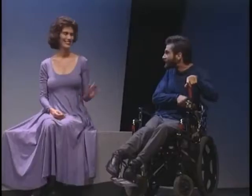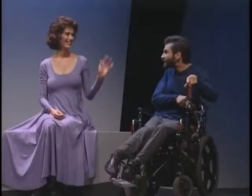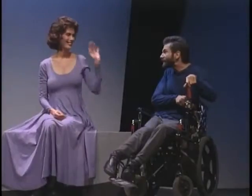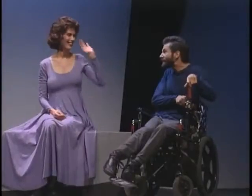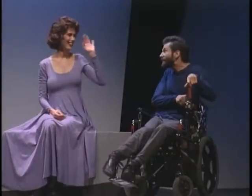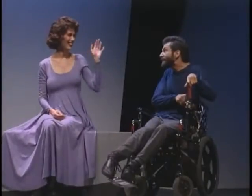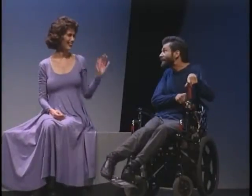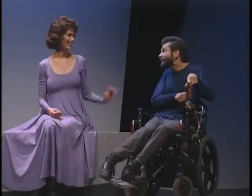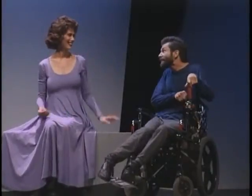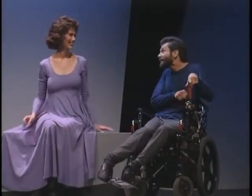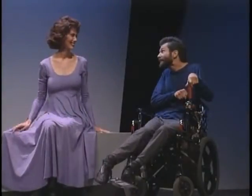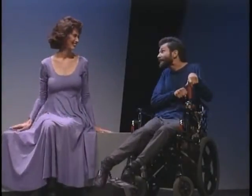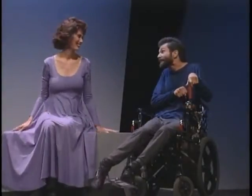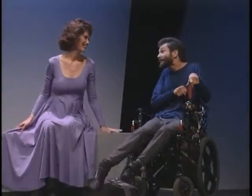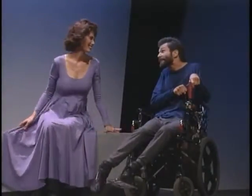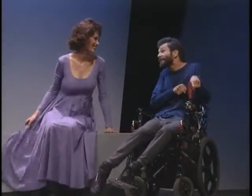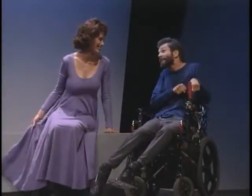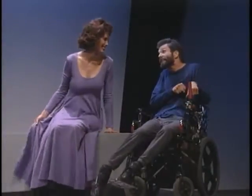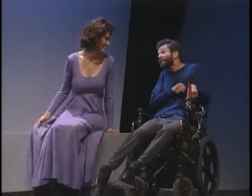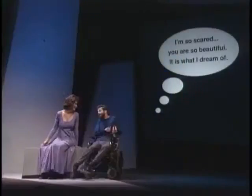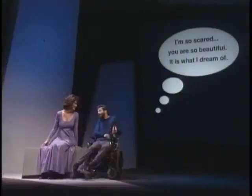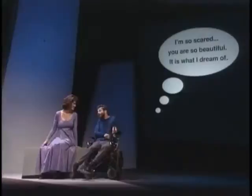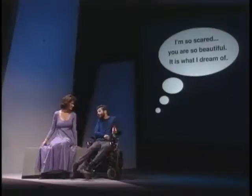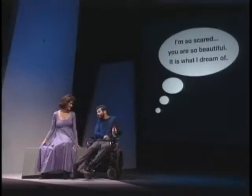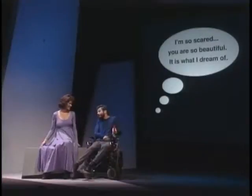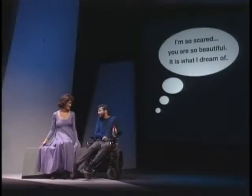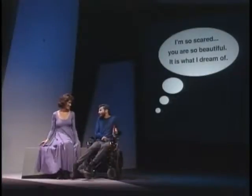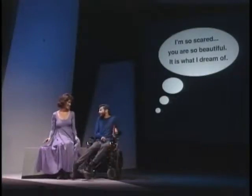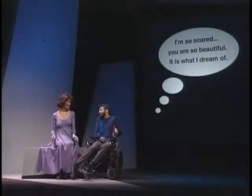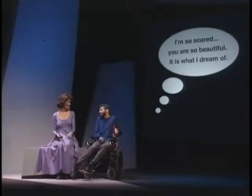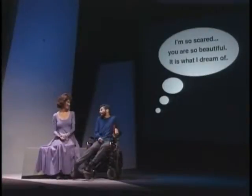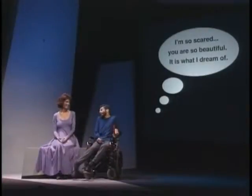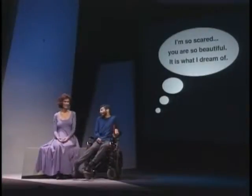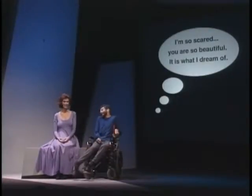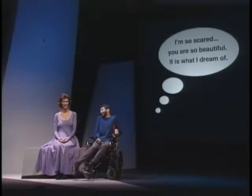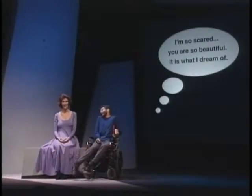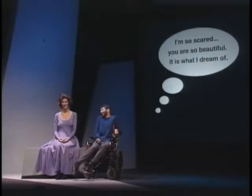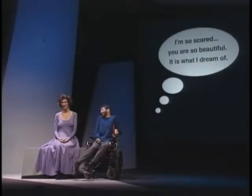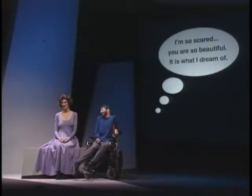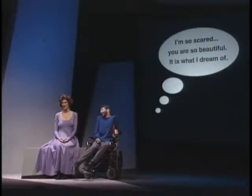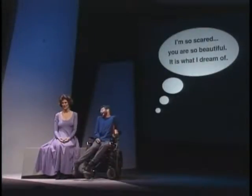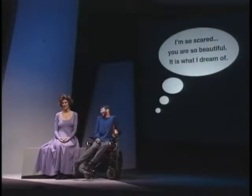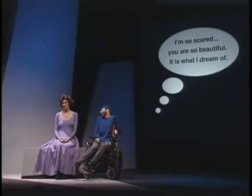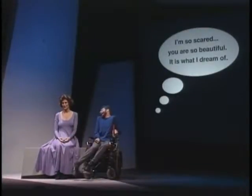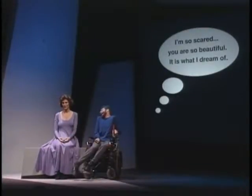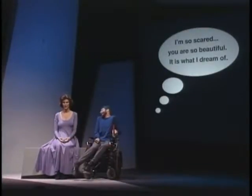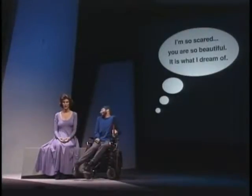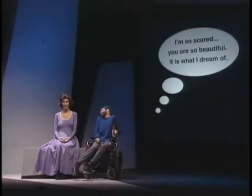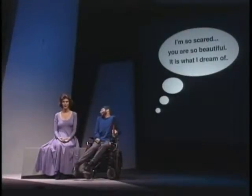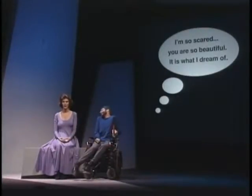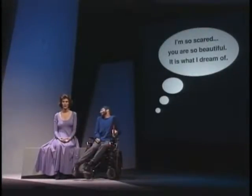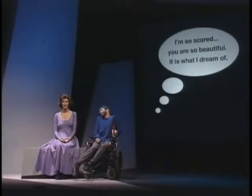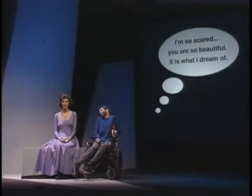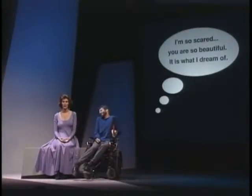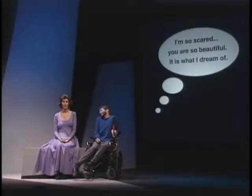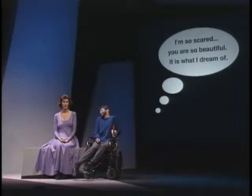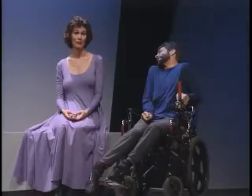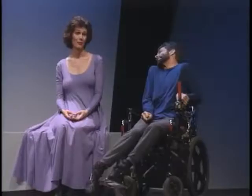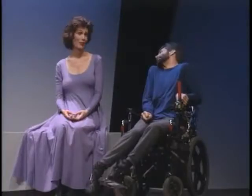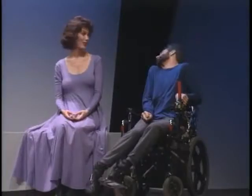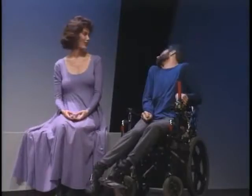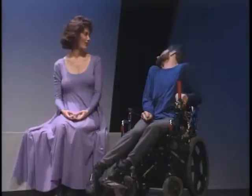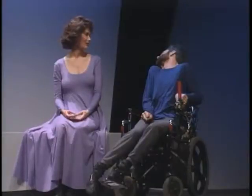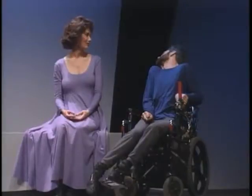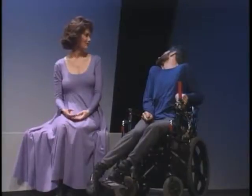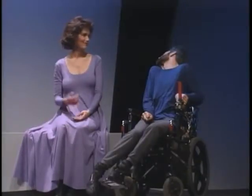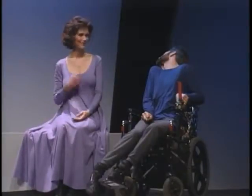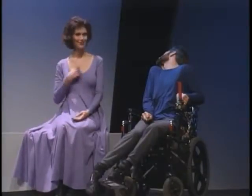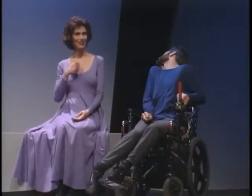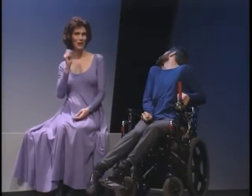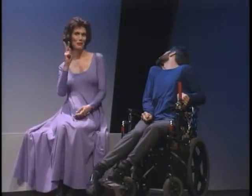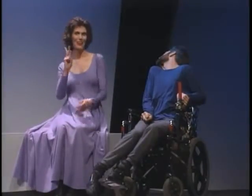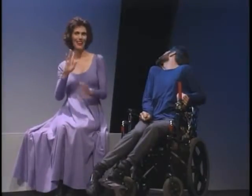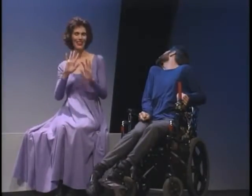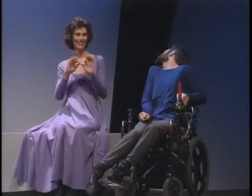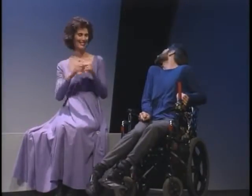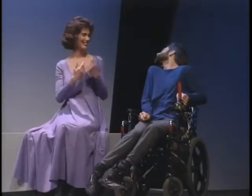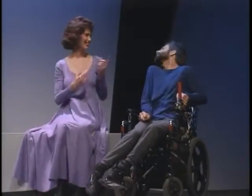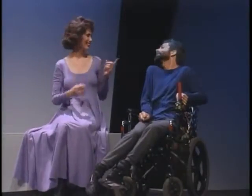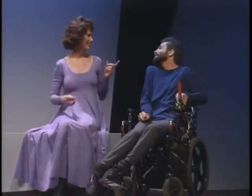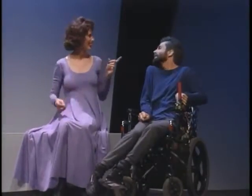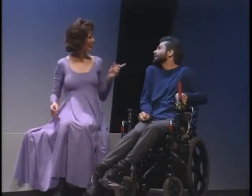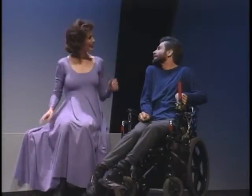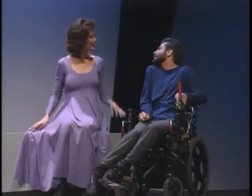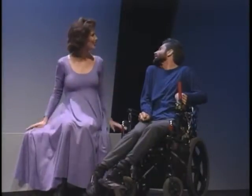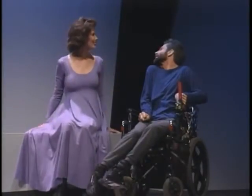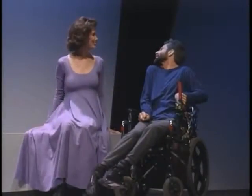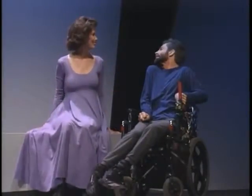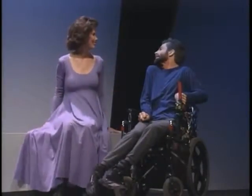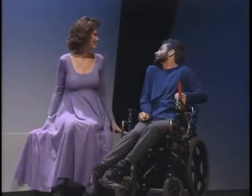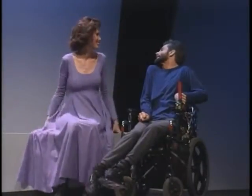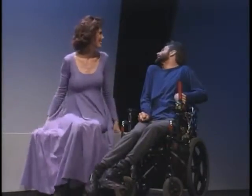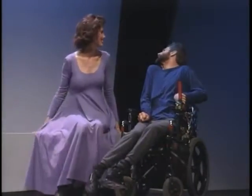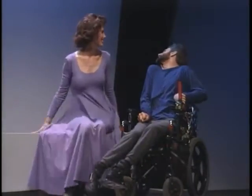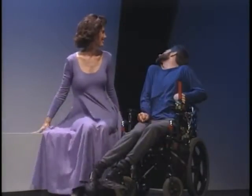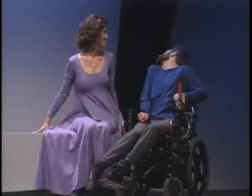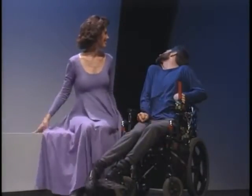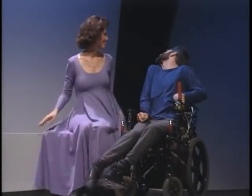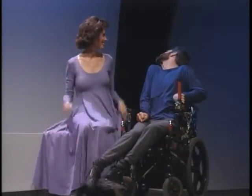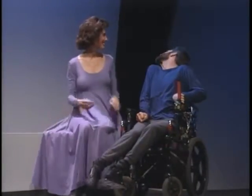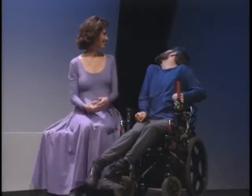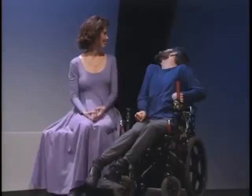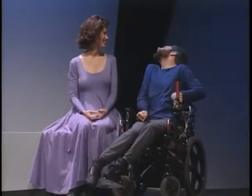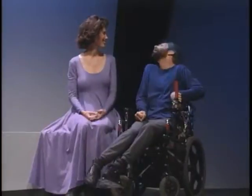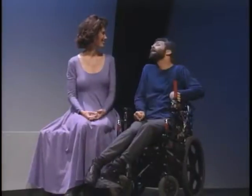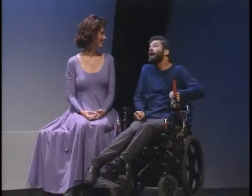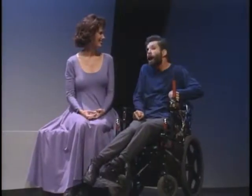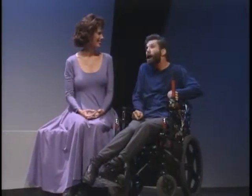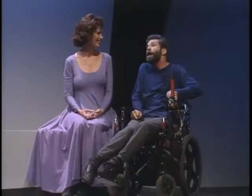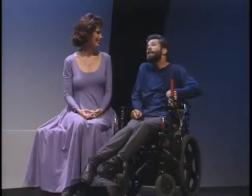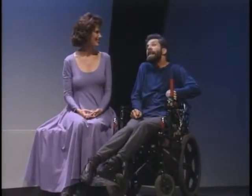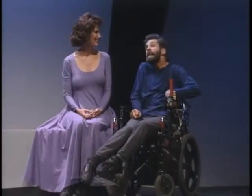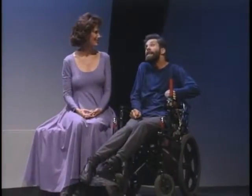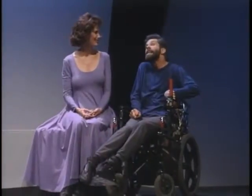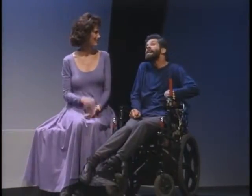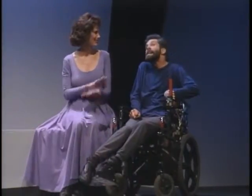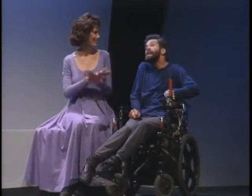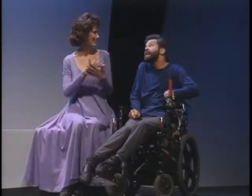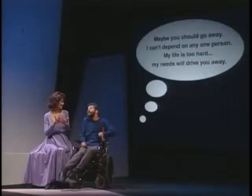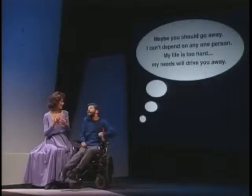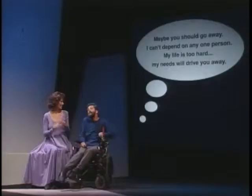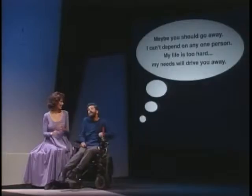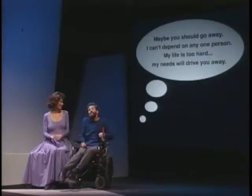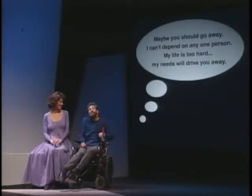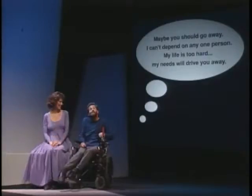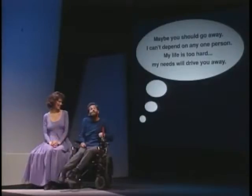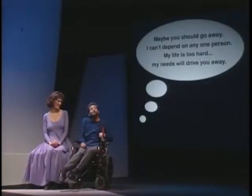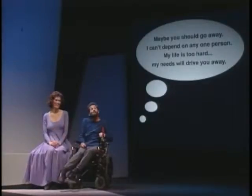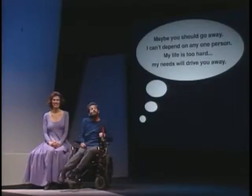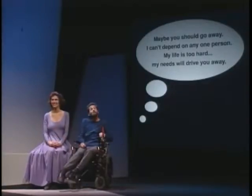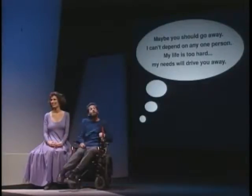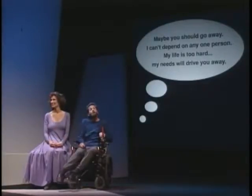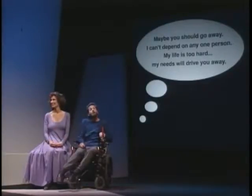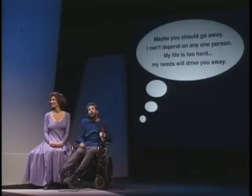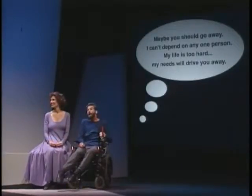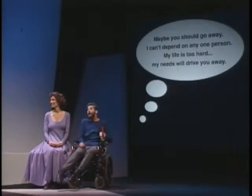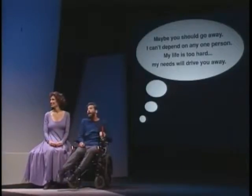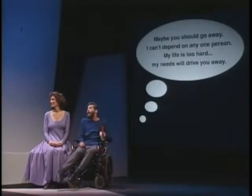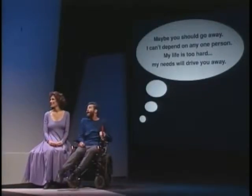hi I'm okay how are you that's nice